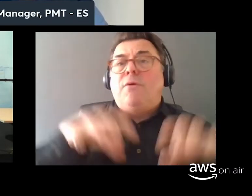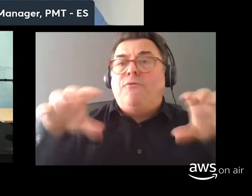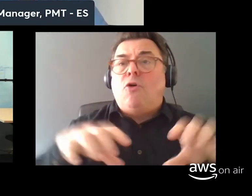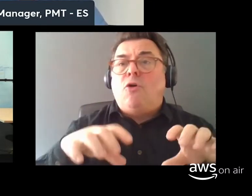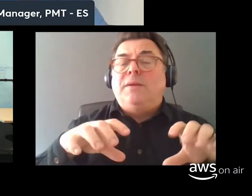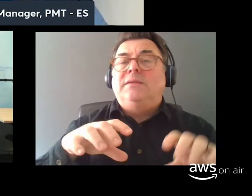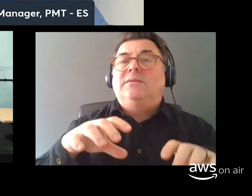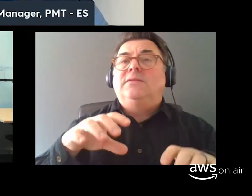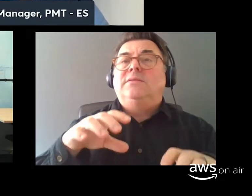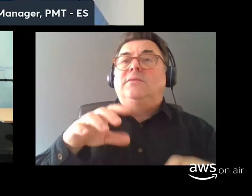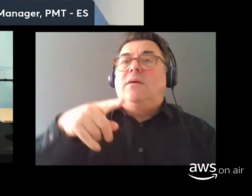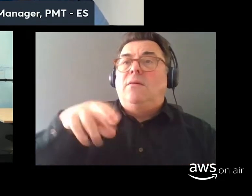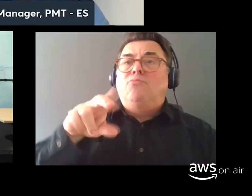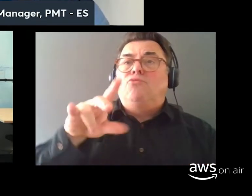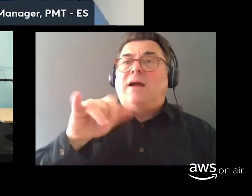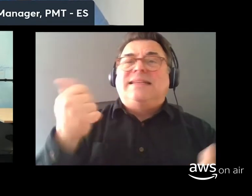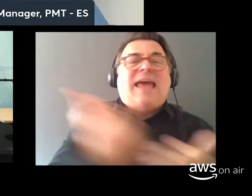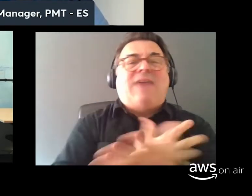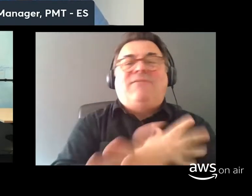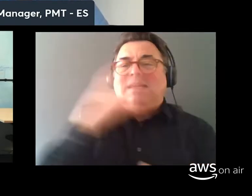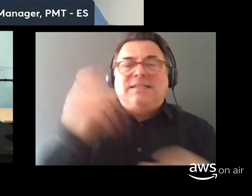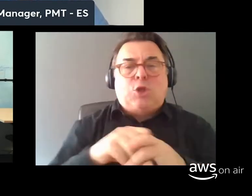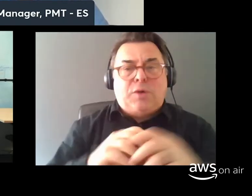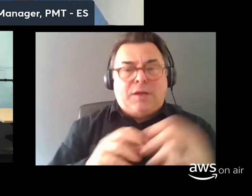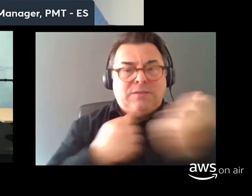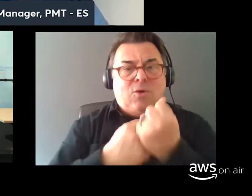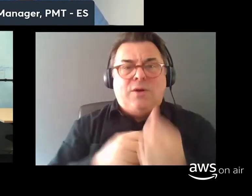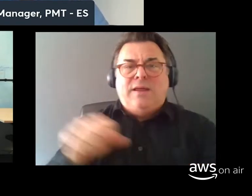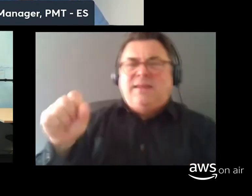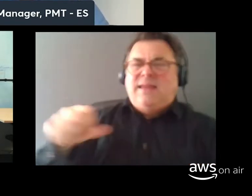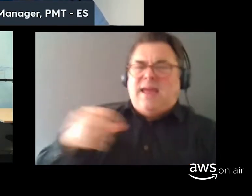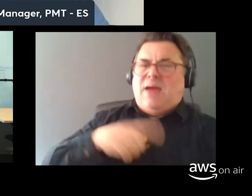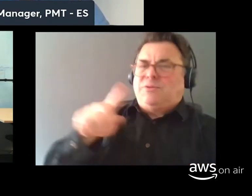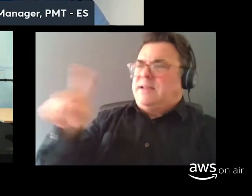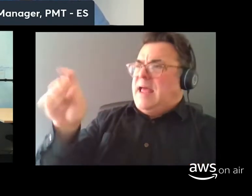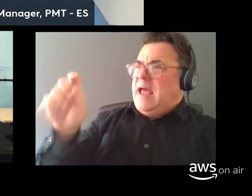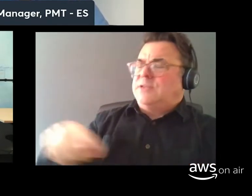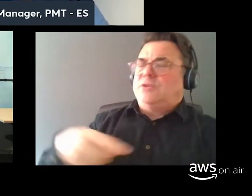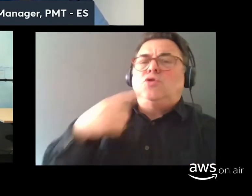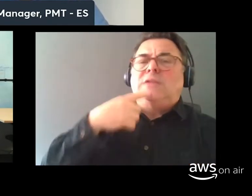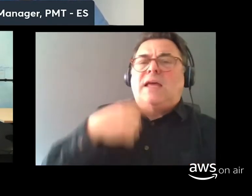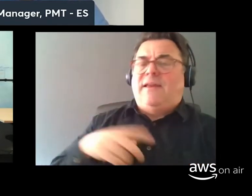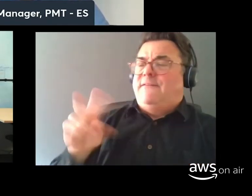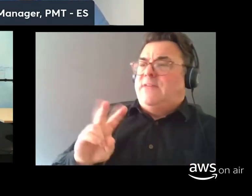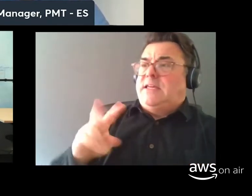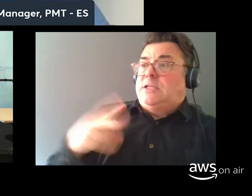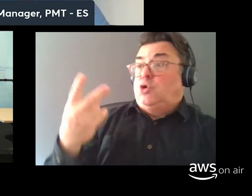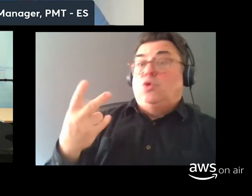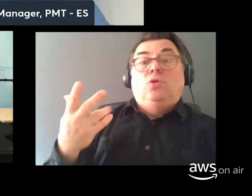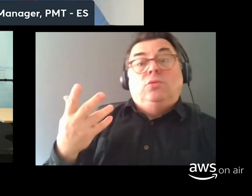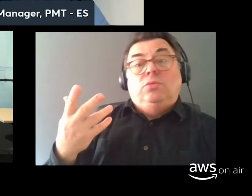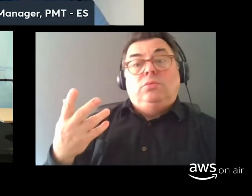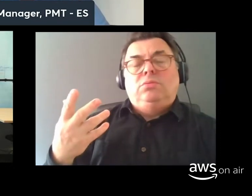all of that is imported. Yeah I was gonna ask, you said v2. What's the difference there?